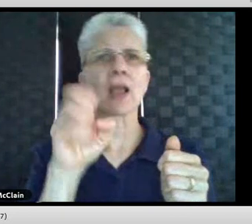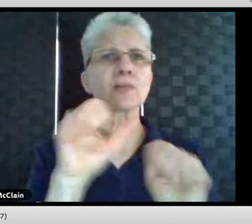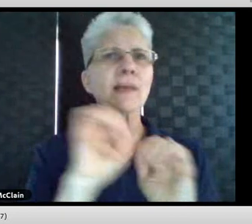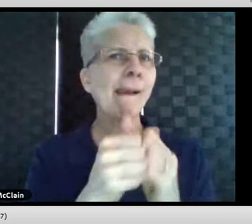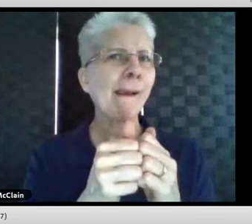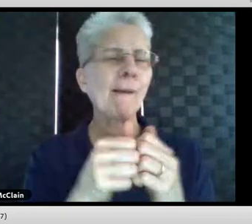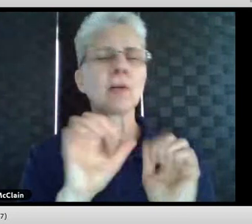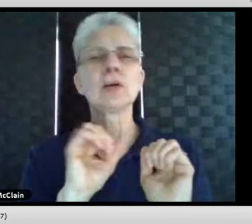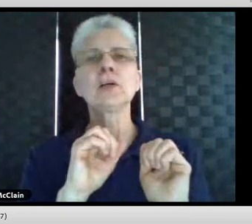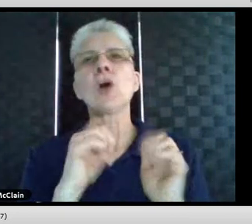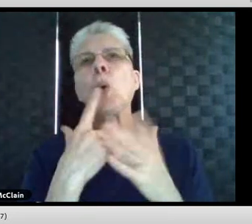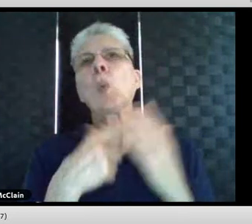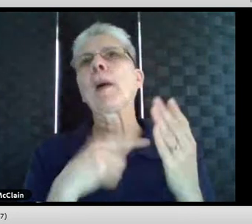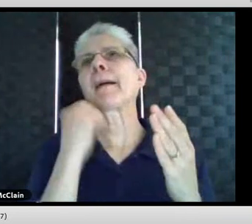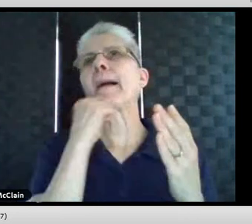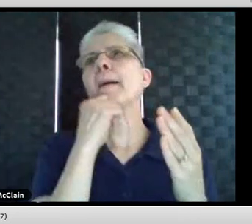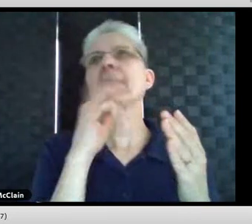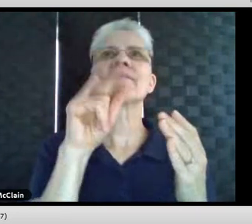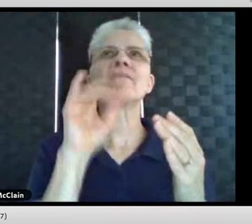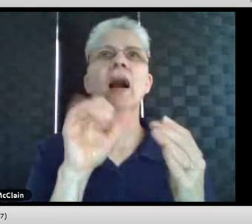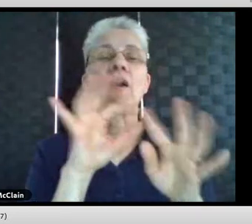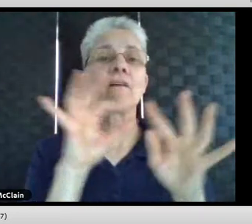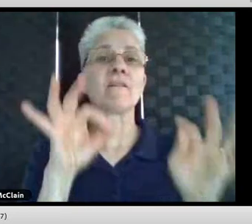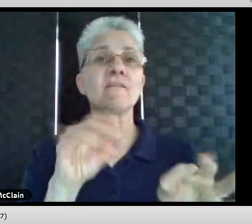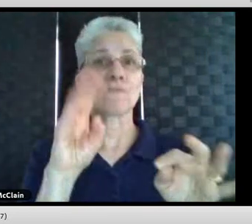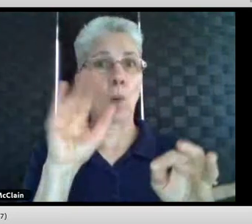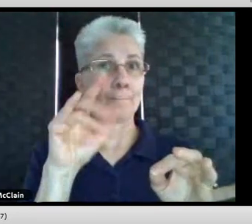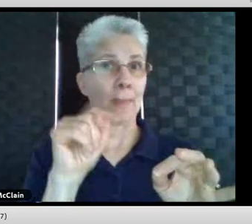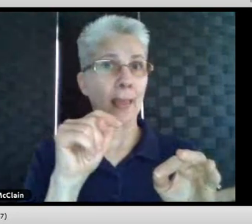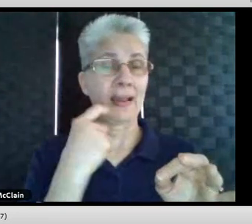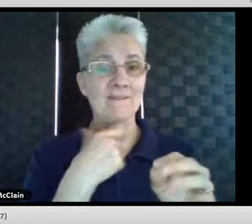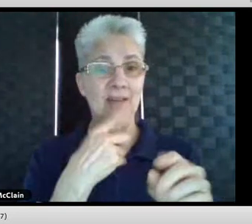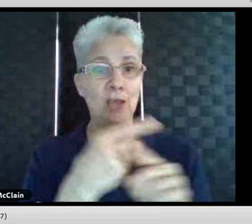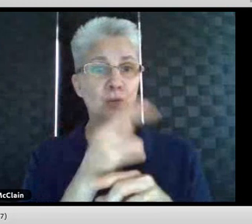What common file formats? You know, if I get to a Mac -- This is something I need to work on.